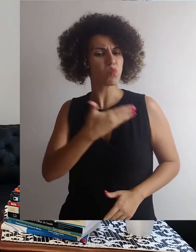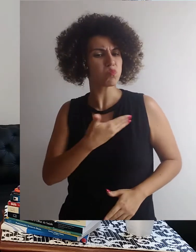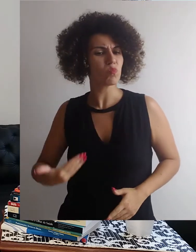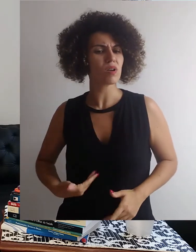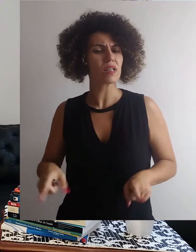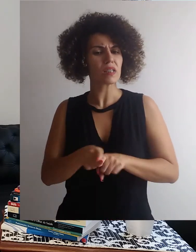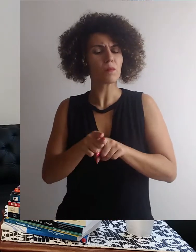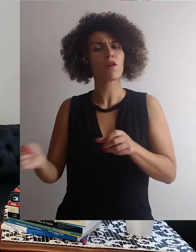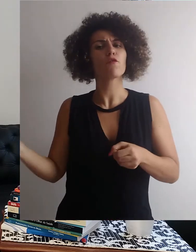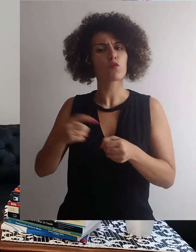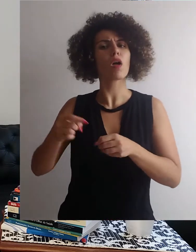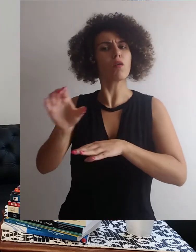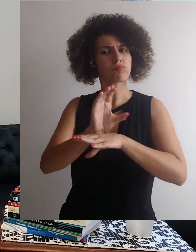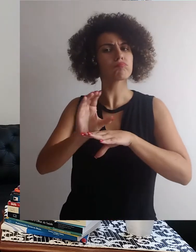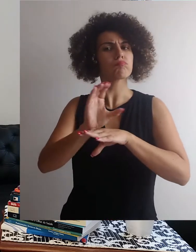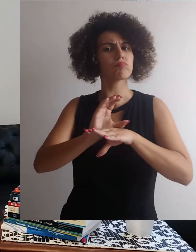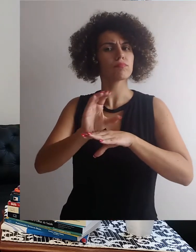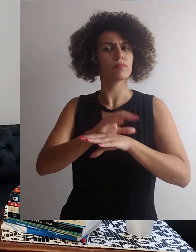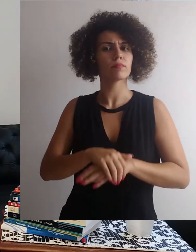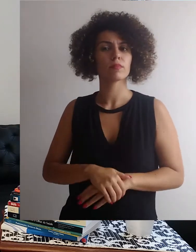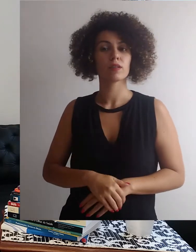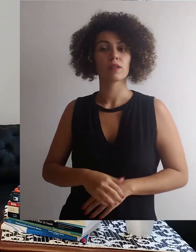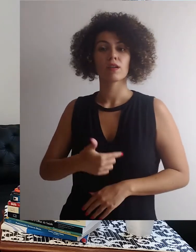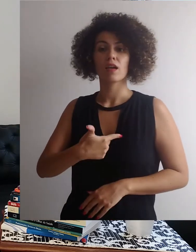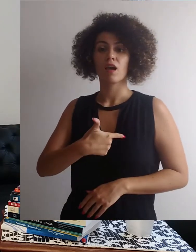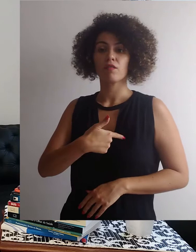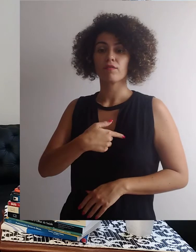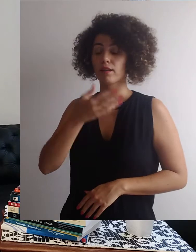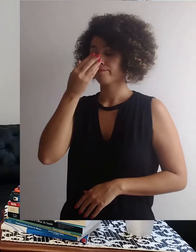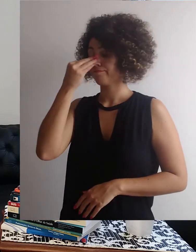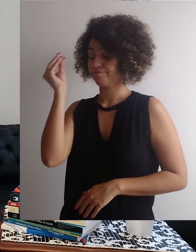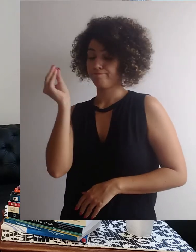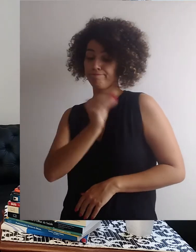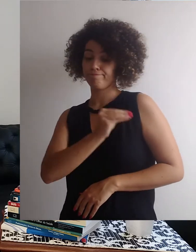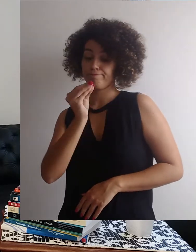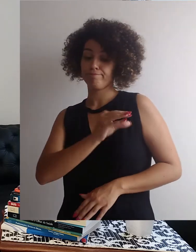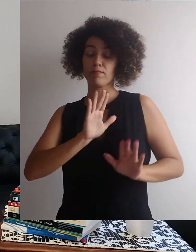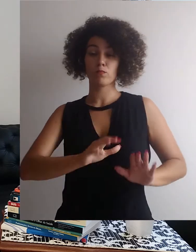the Constitutionalist Revolution in which they asked not only for a new interventor, but also for the back of a